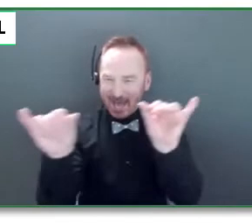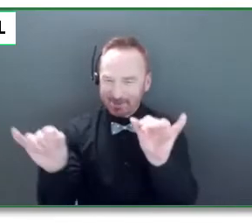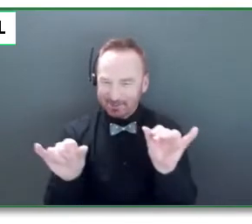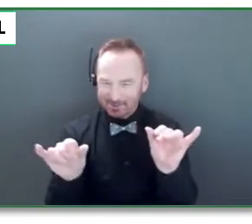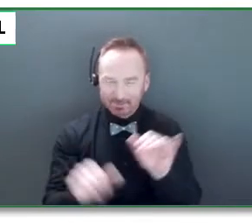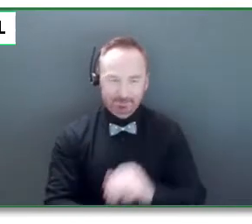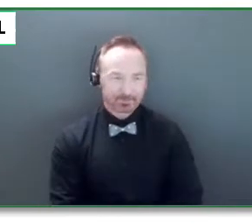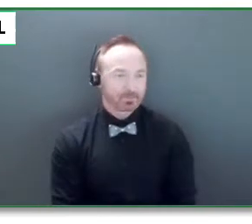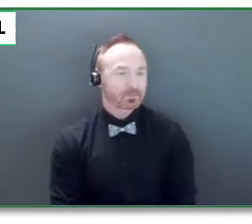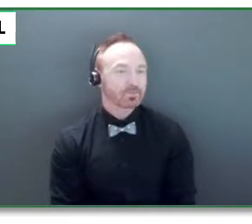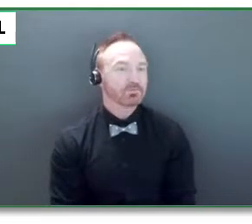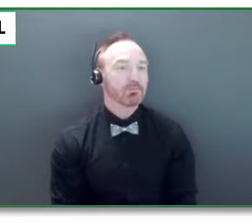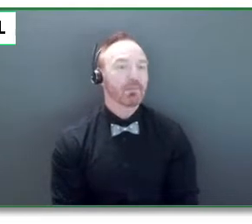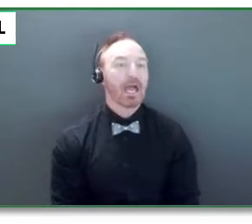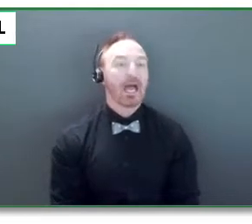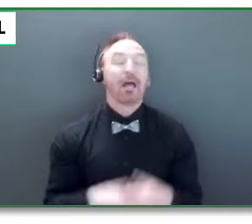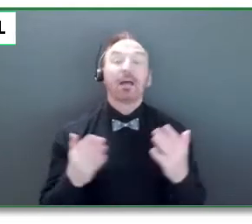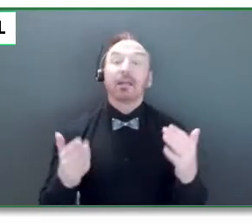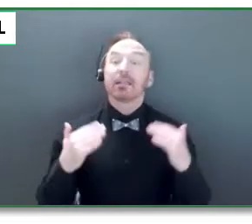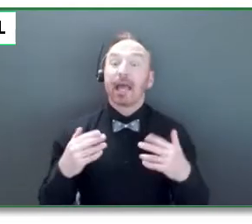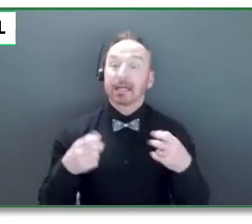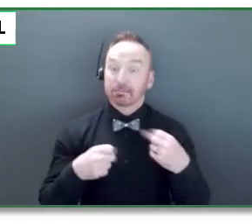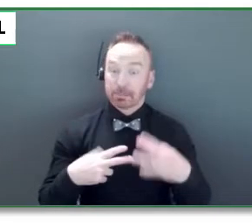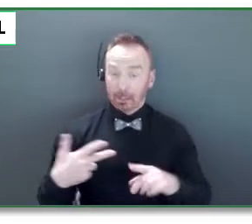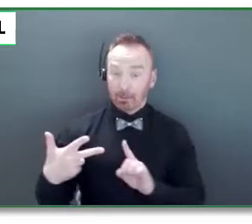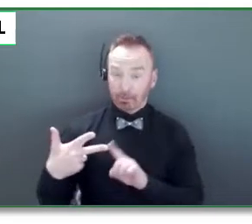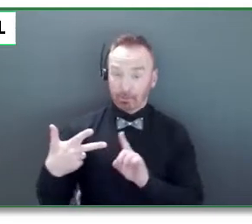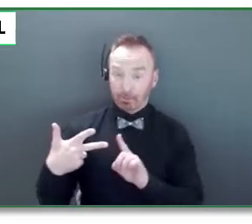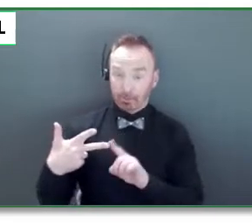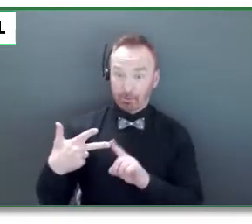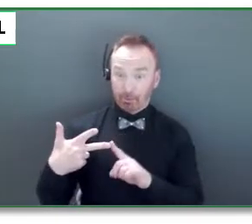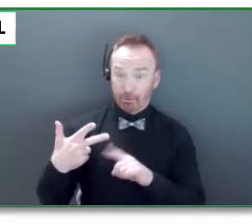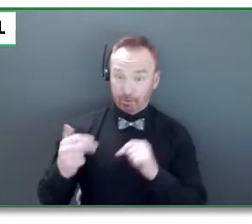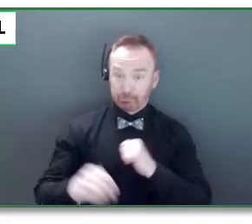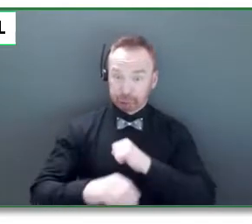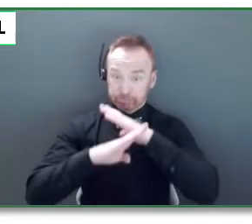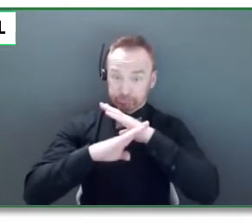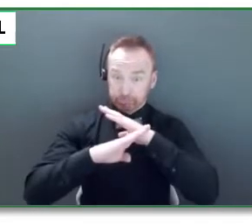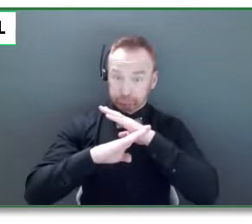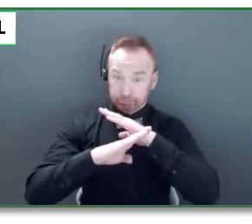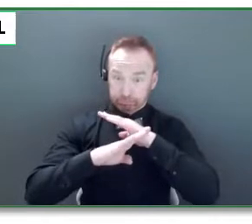So the third obstacle that we saw was visitors experience in parks and now we